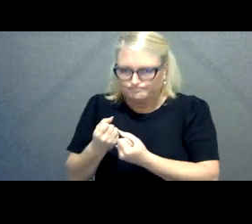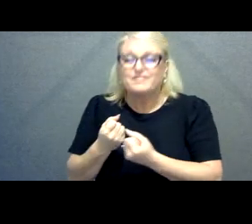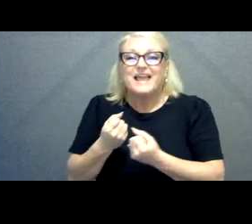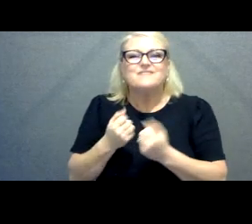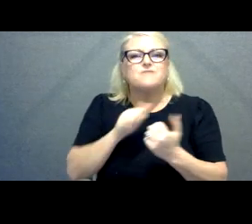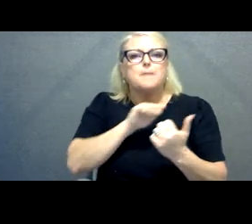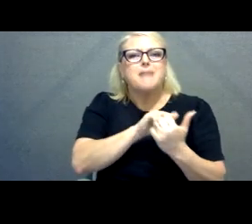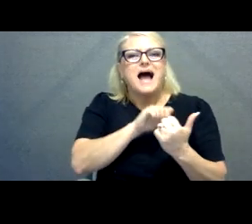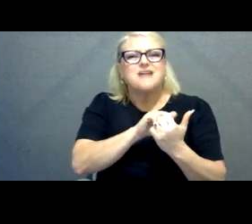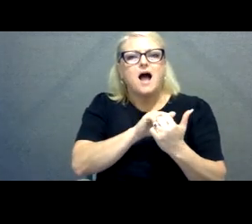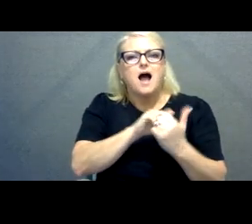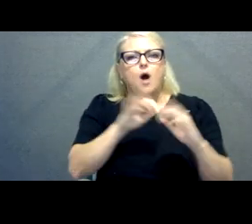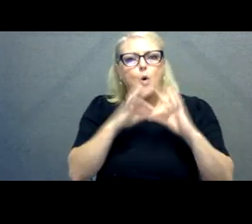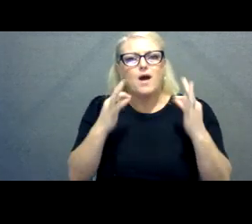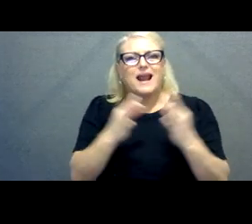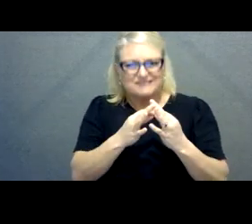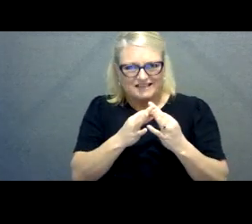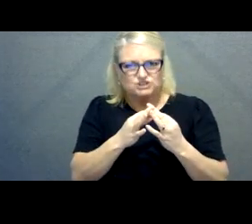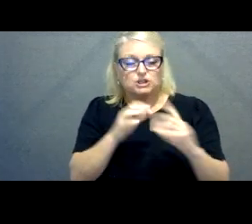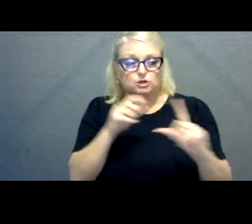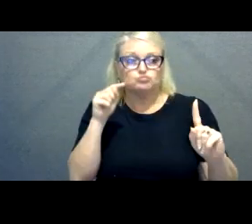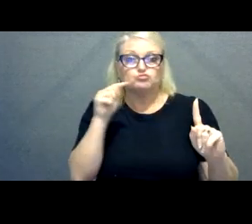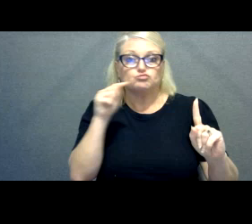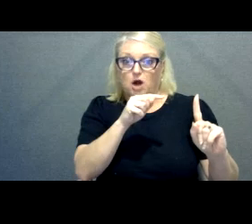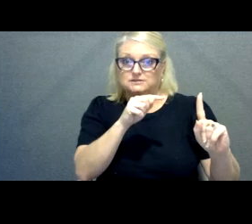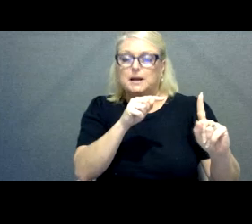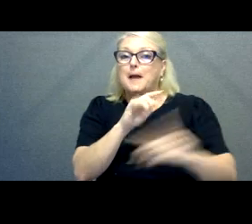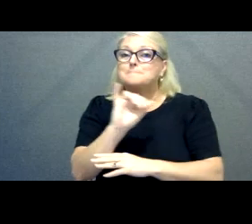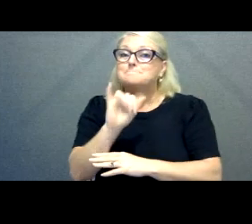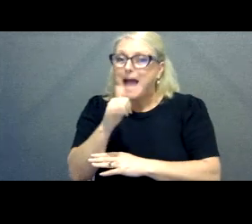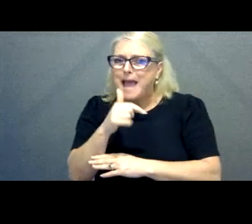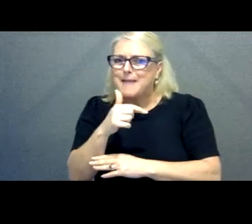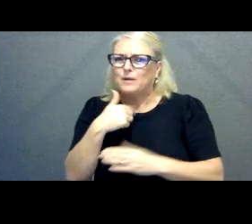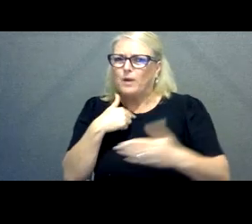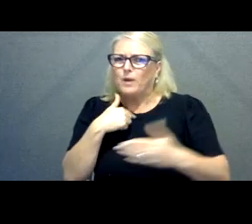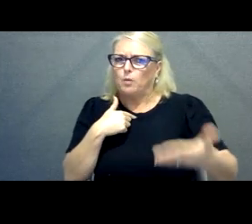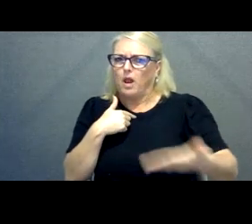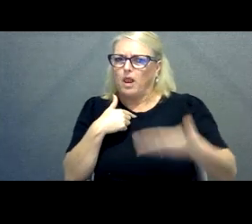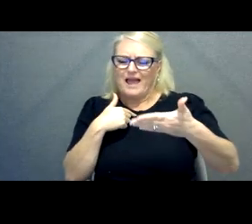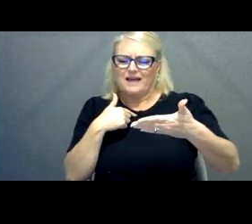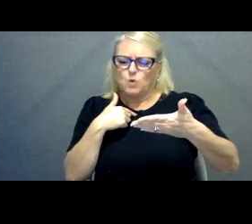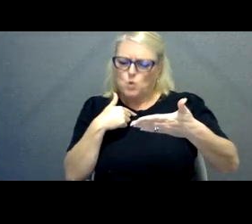officers might email the law firm that submitted the application or pick up the phone and and talk